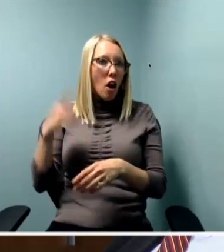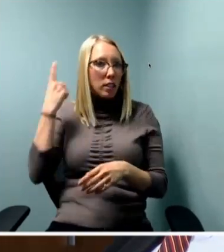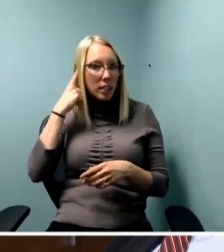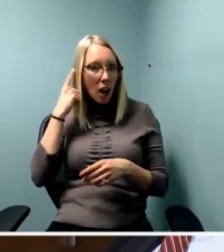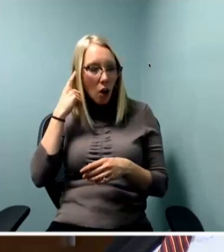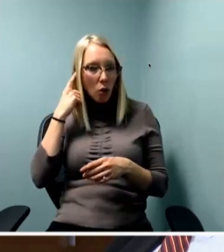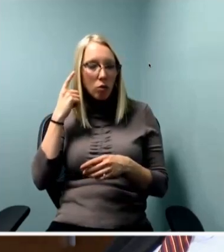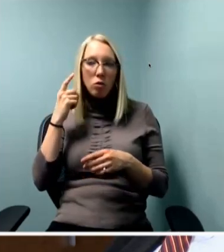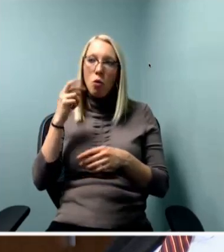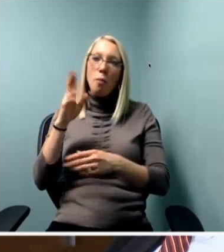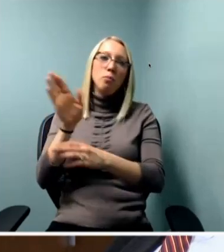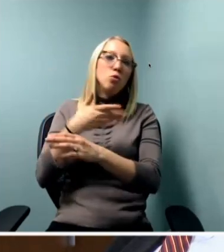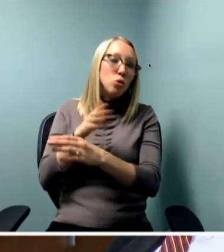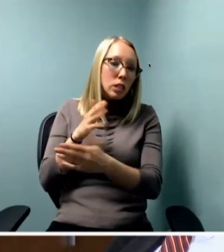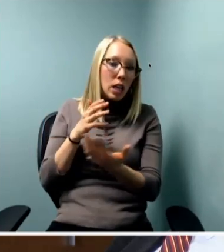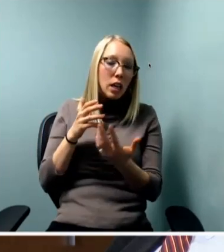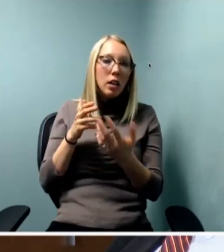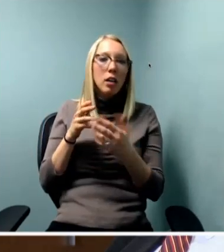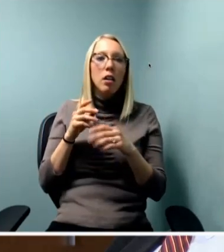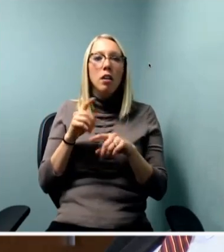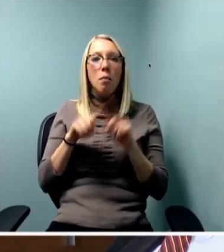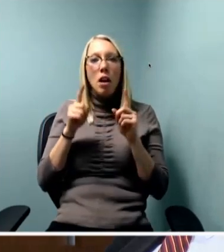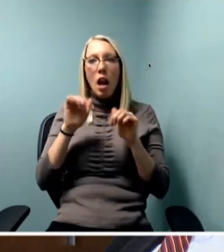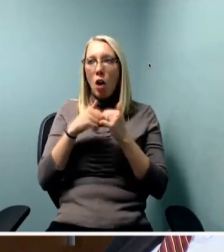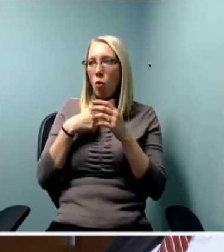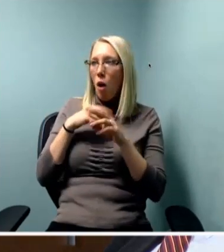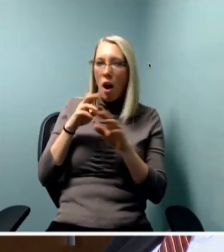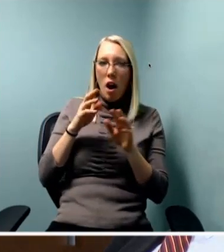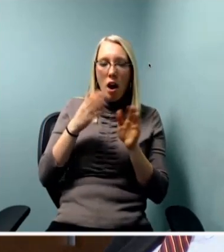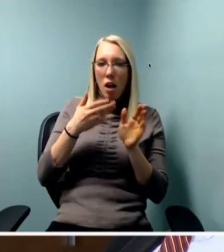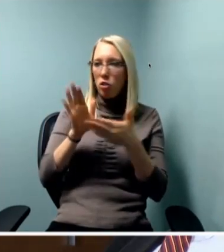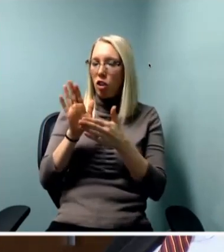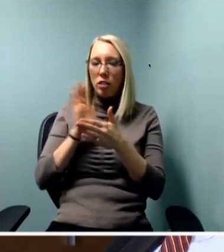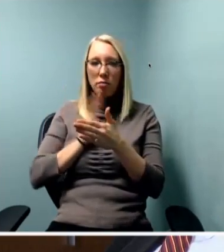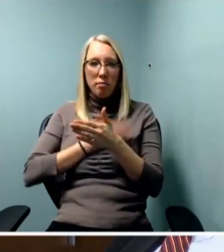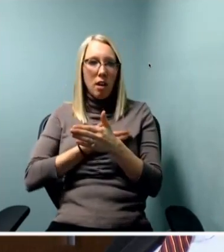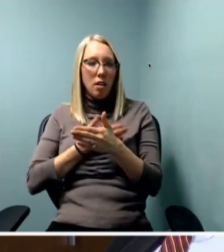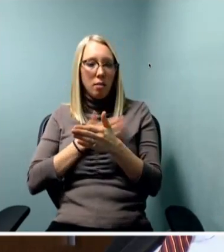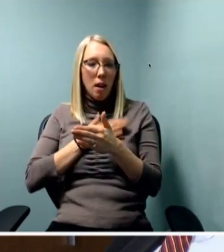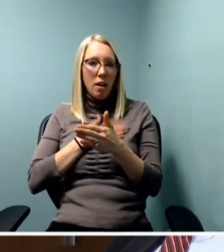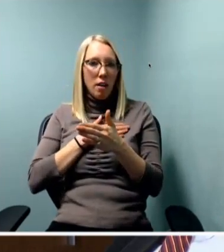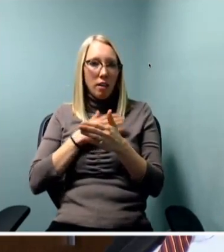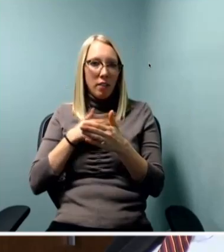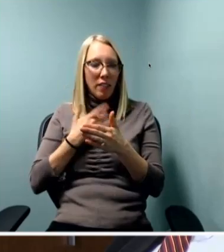But how do you redirect your senses? Touching, feeling, connecting,